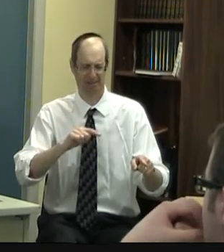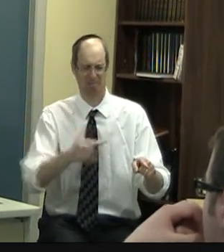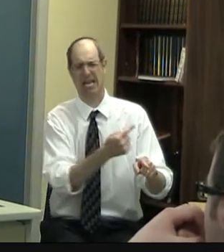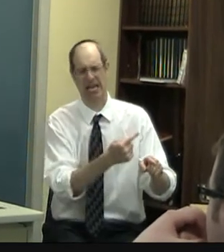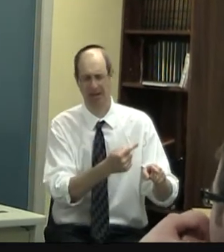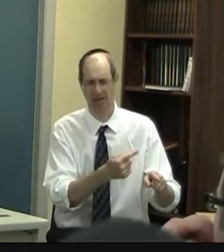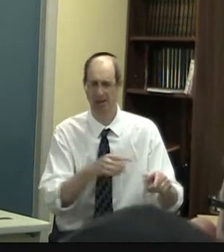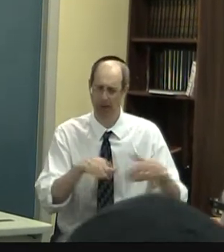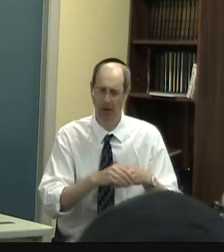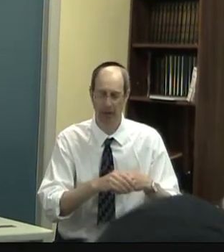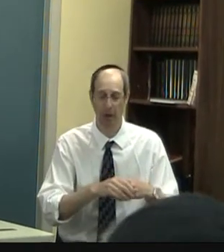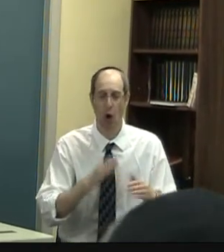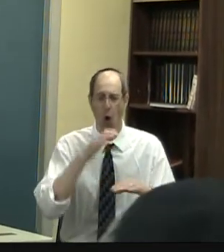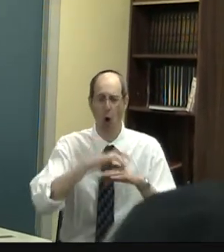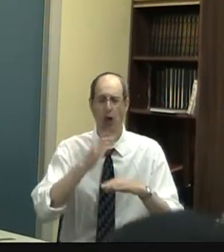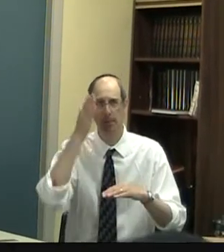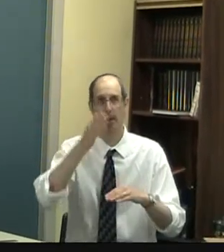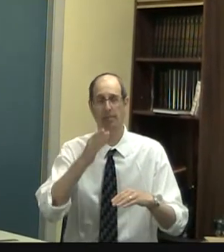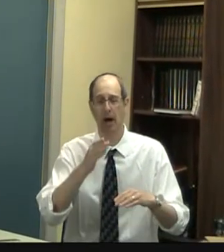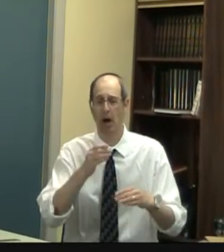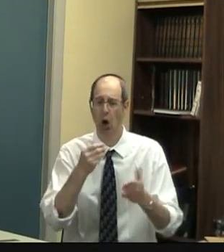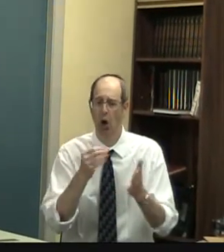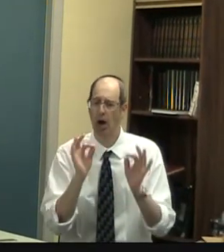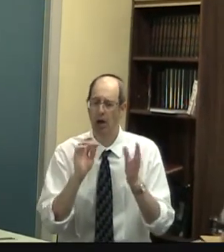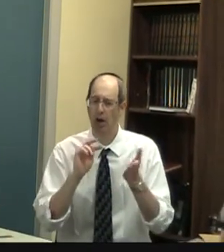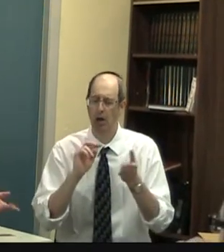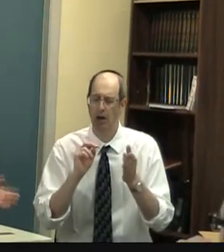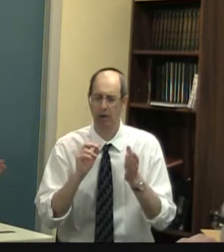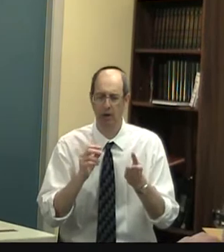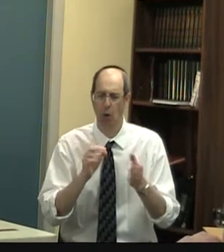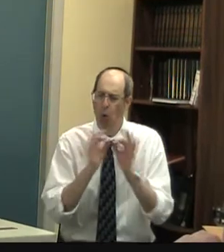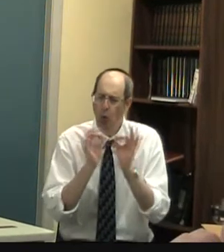is it really worth 10,000 ruble and the revver says went this business deal began